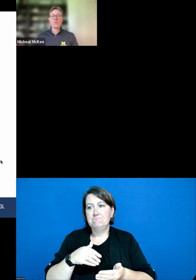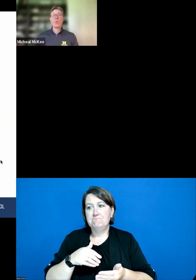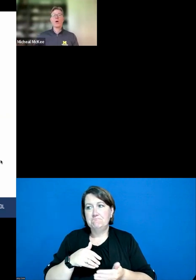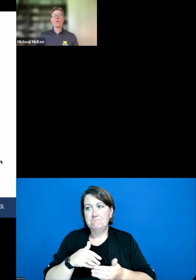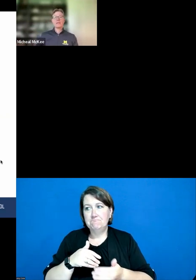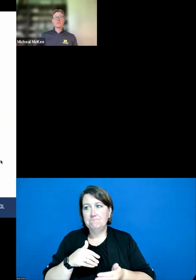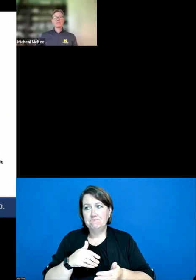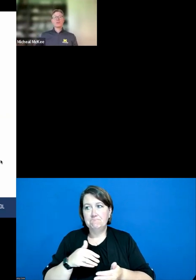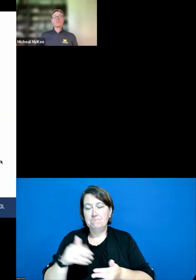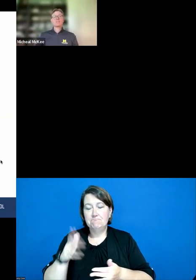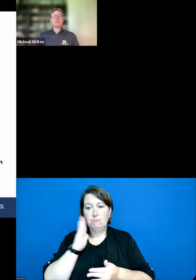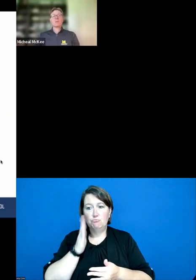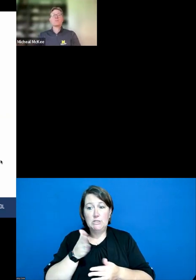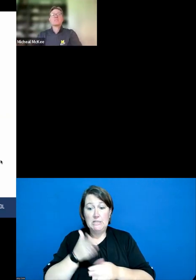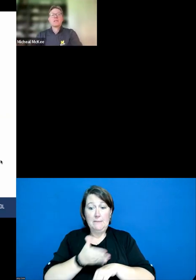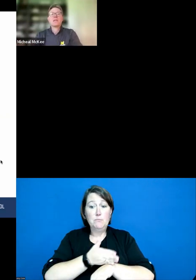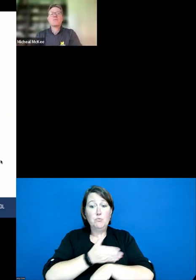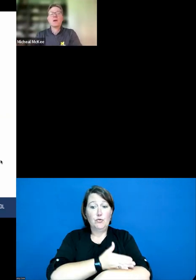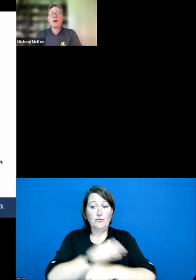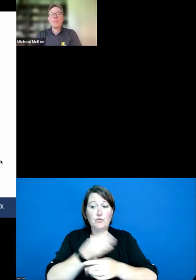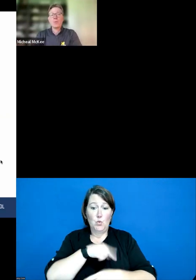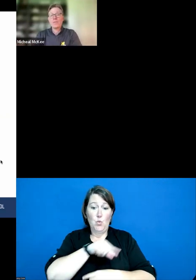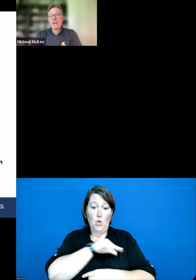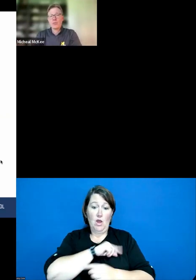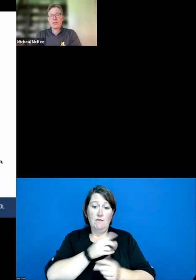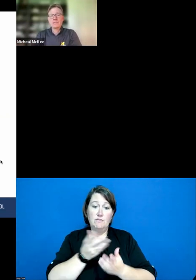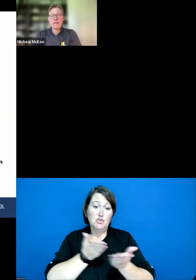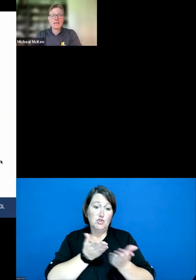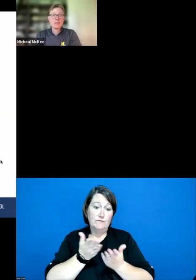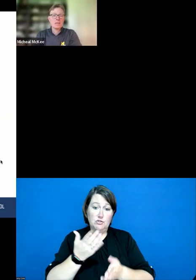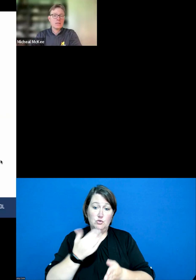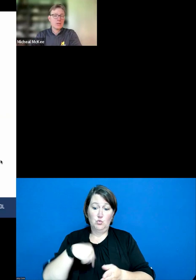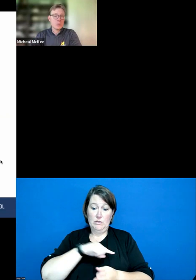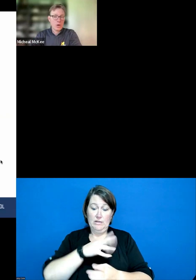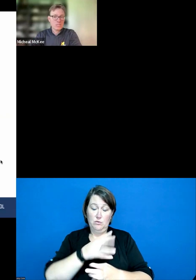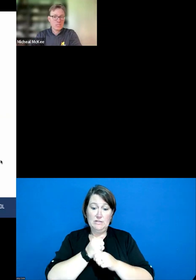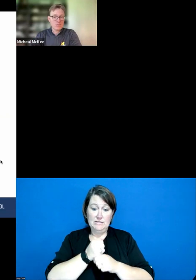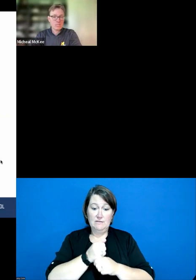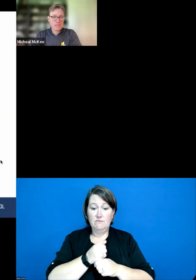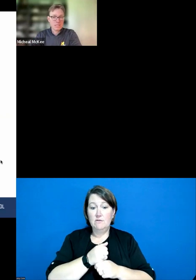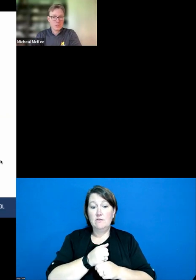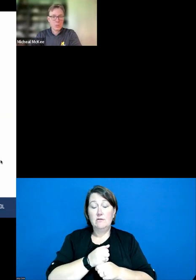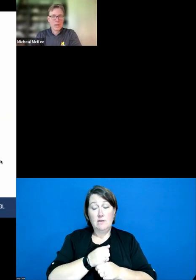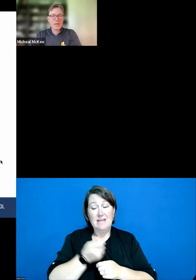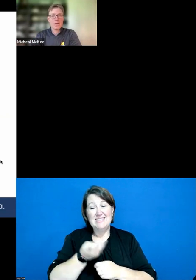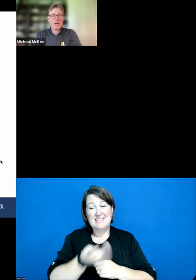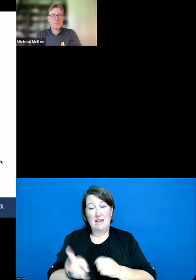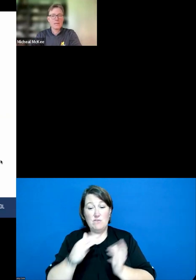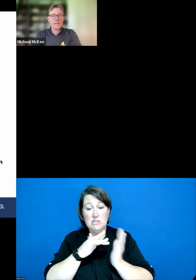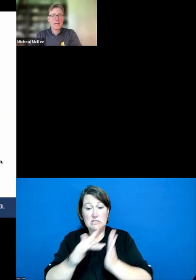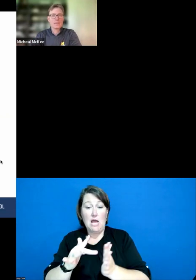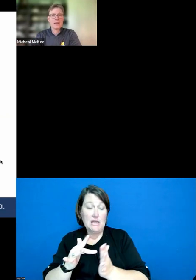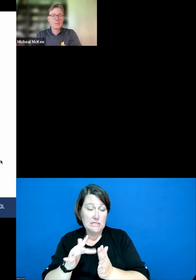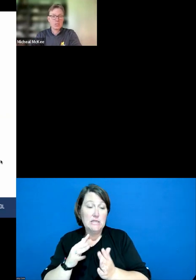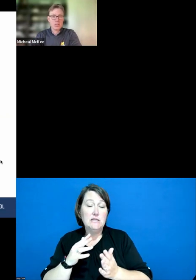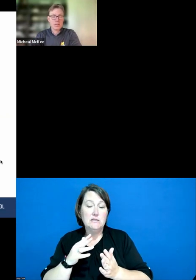the quality of the services that we receive both in a healthcare setting. I know there are several studies underway looking at captioning,